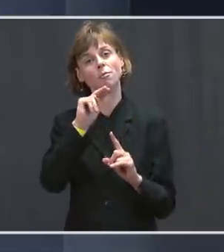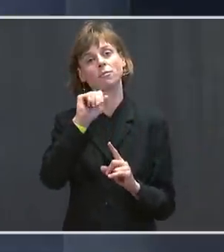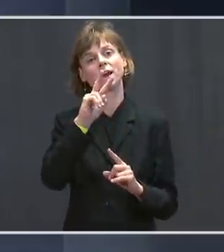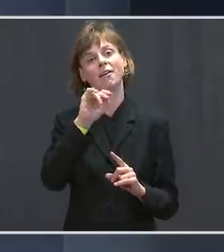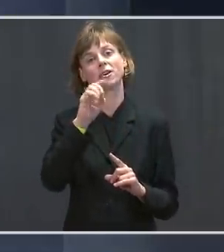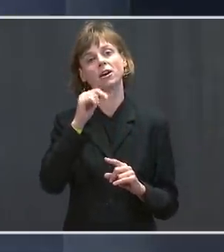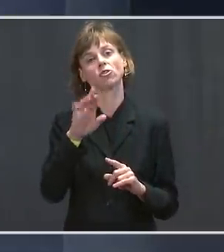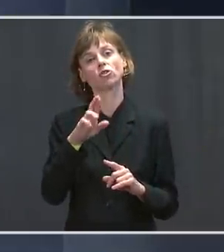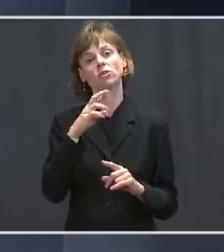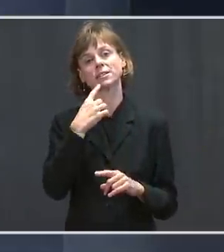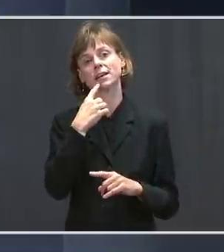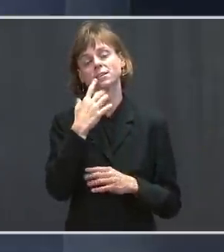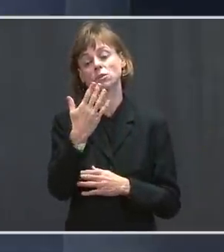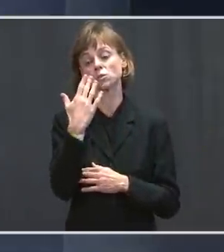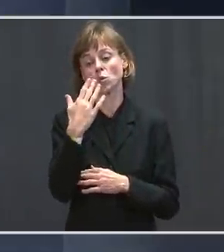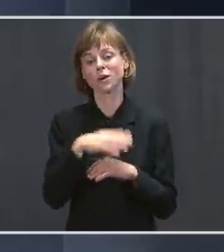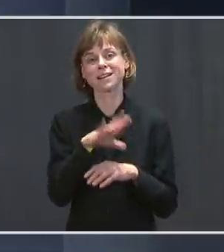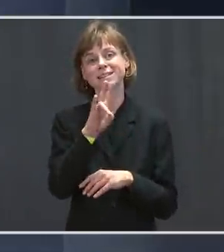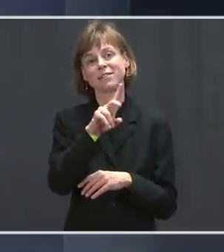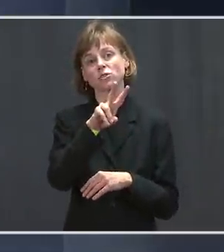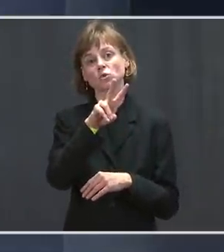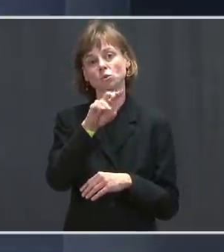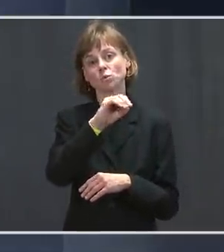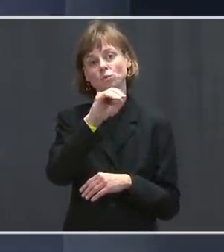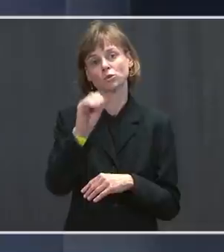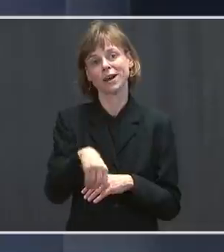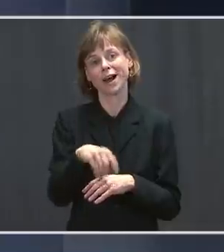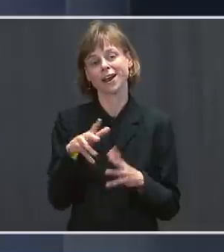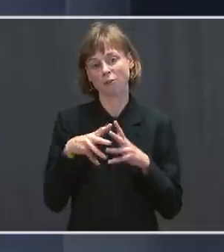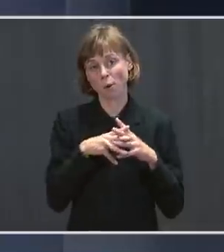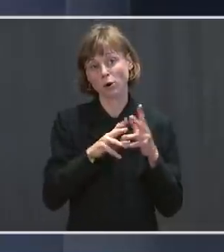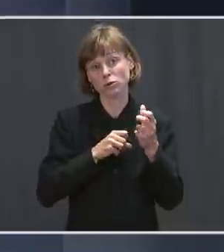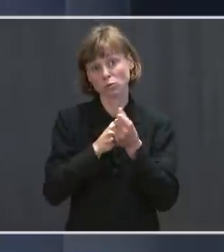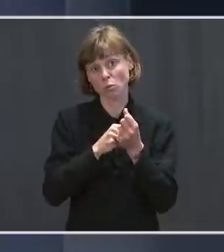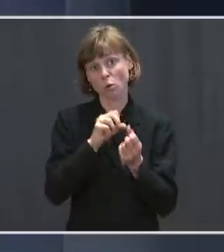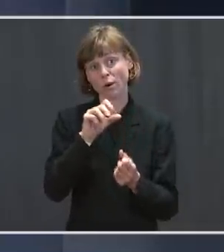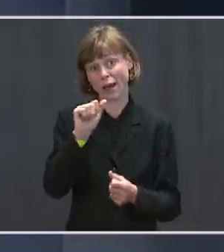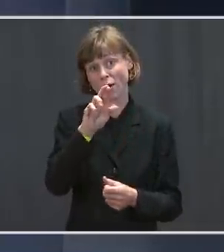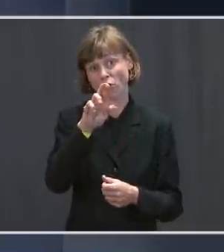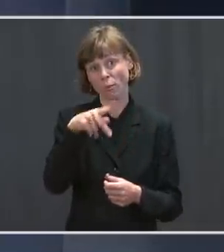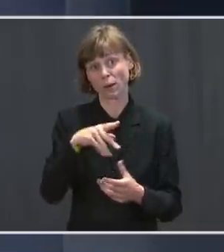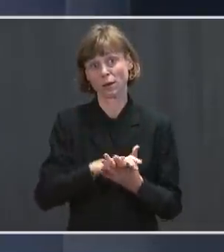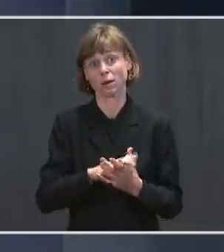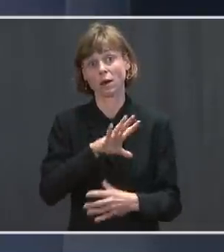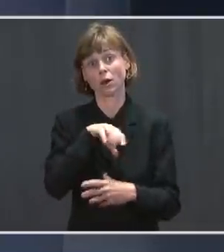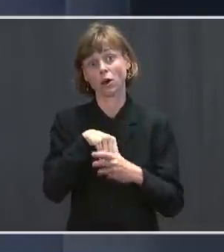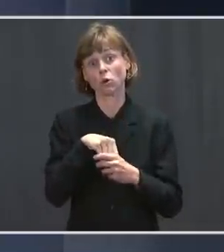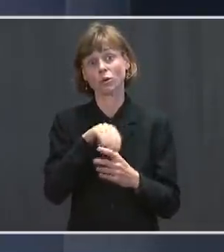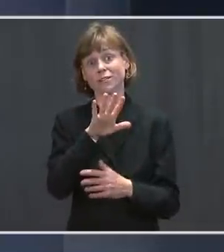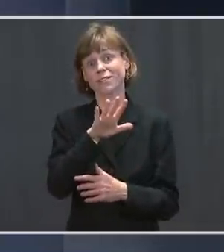shows 72 percent of Americans support the rescue plan, including 53 percent of Republicans.